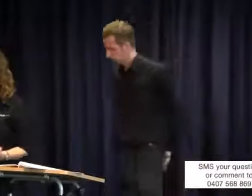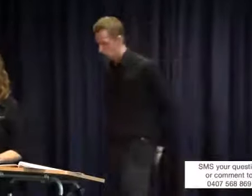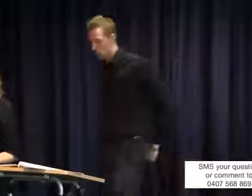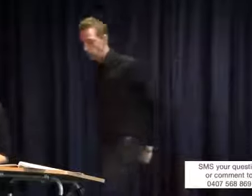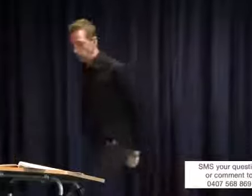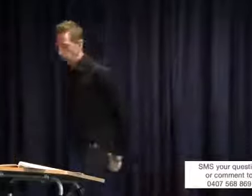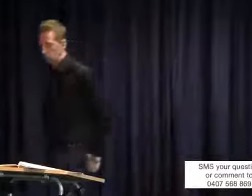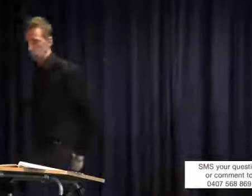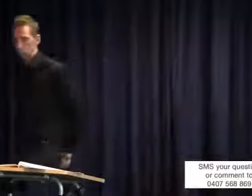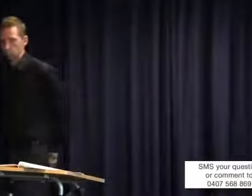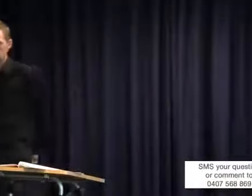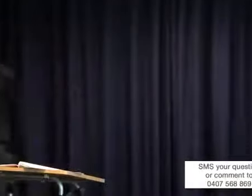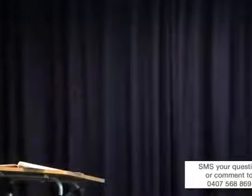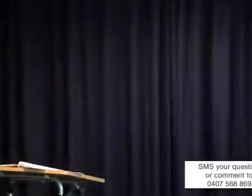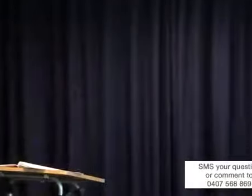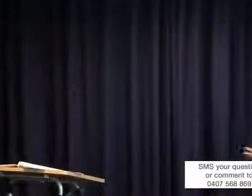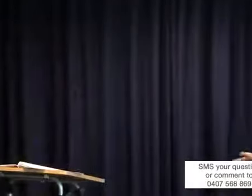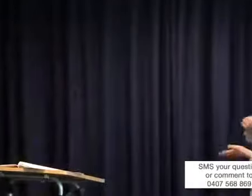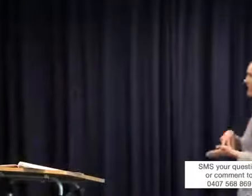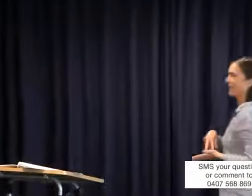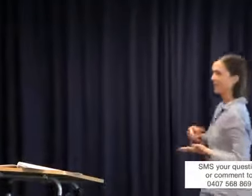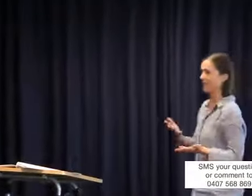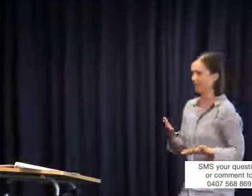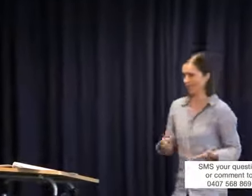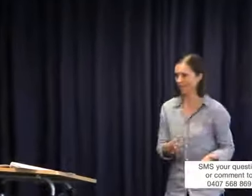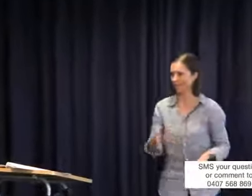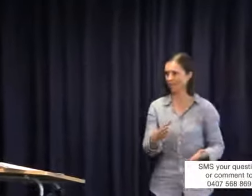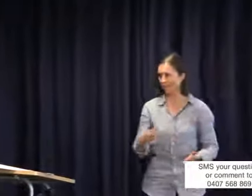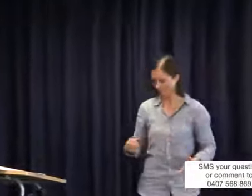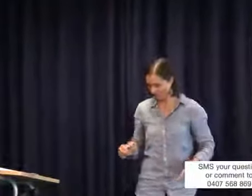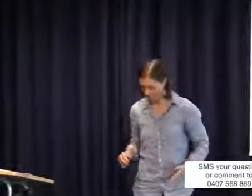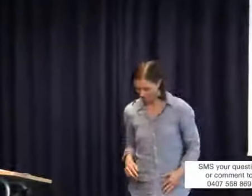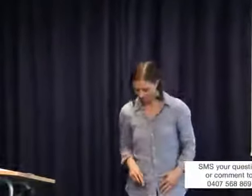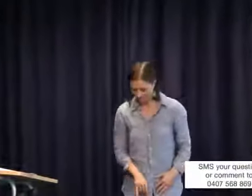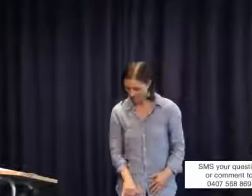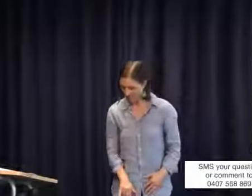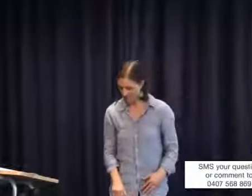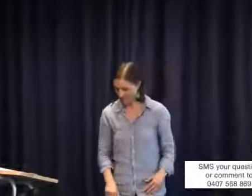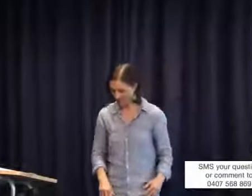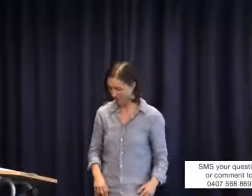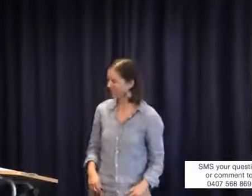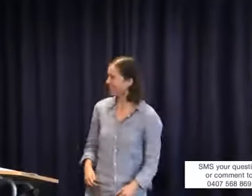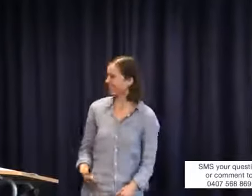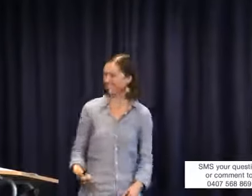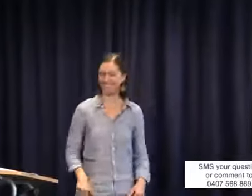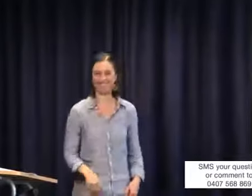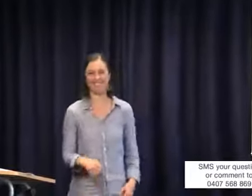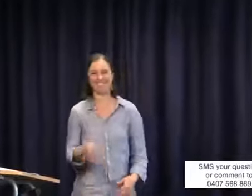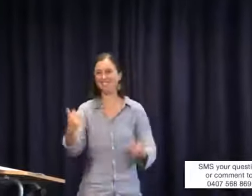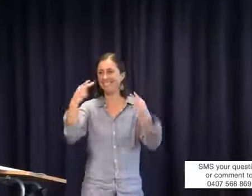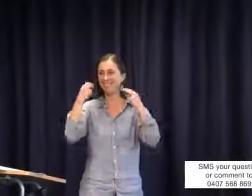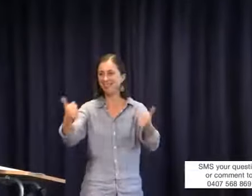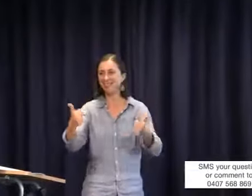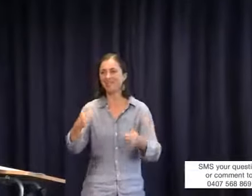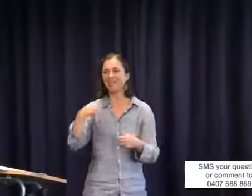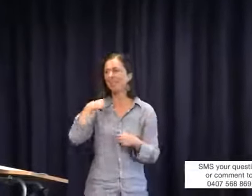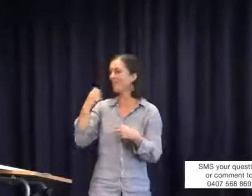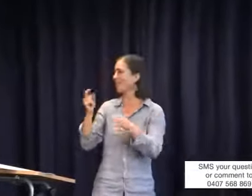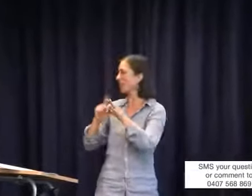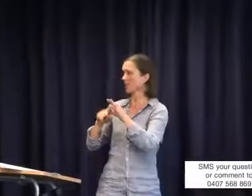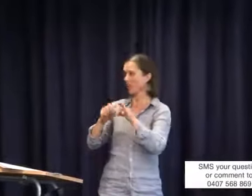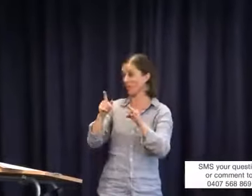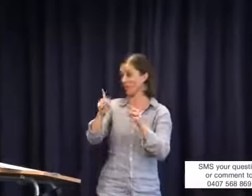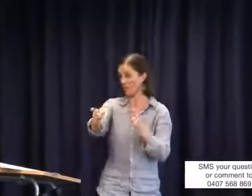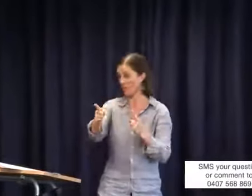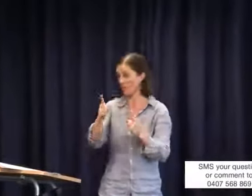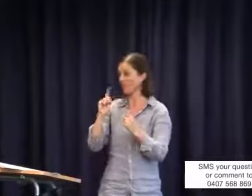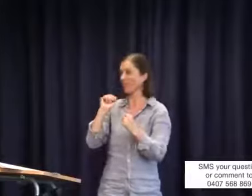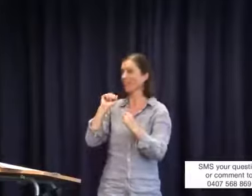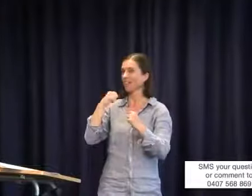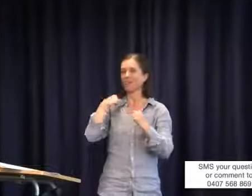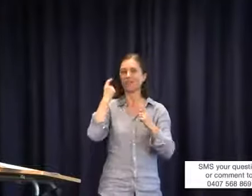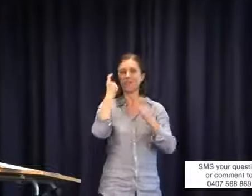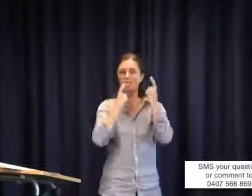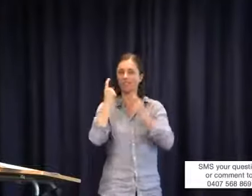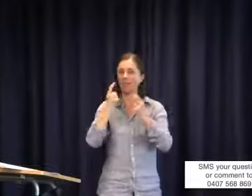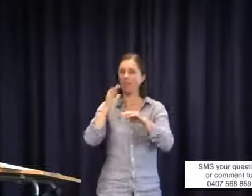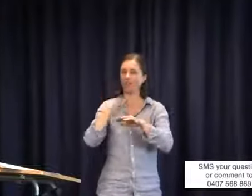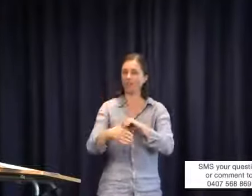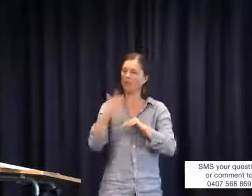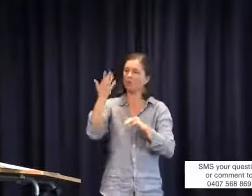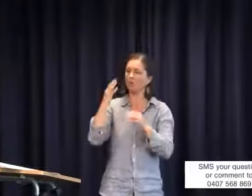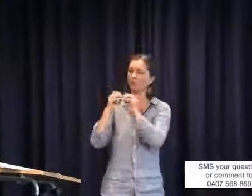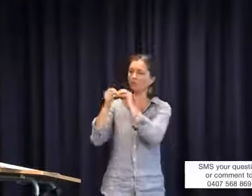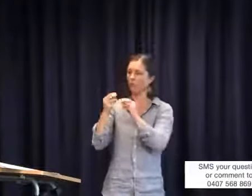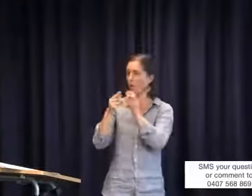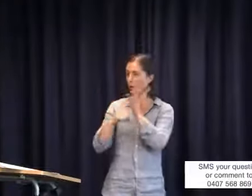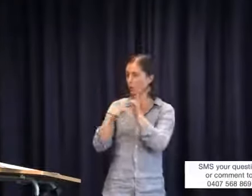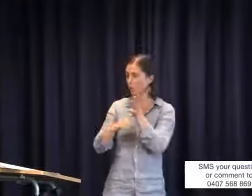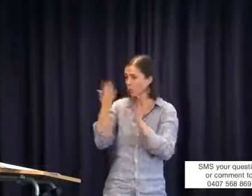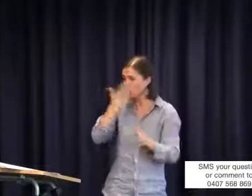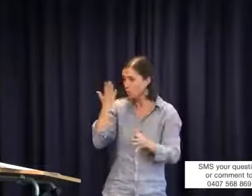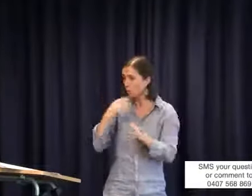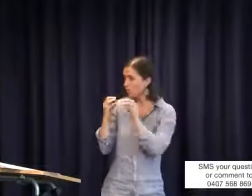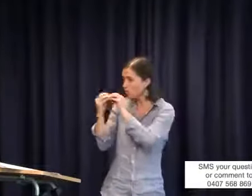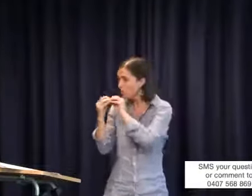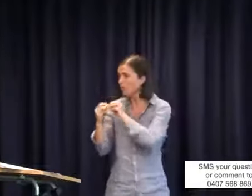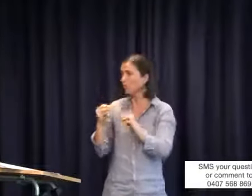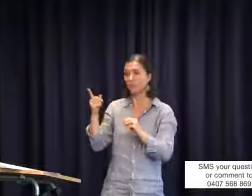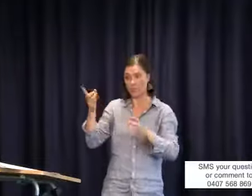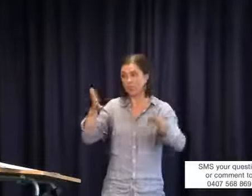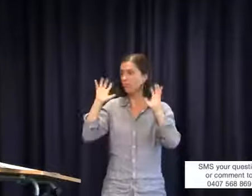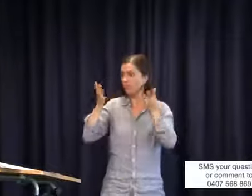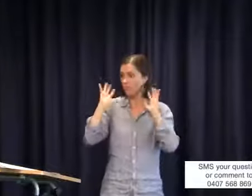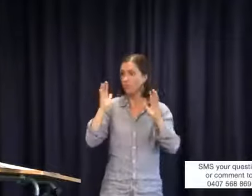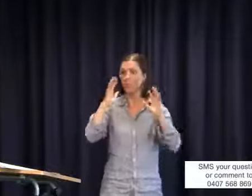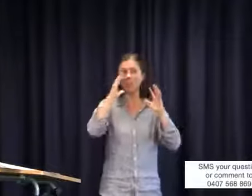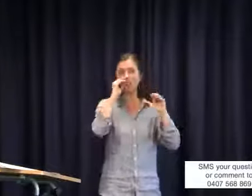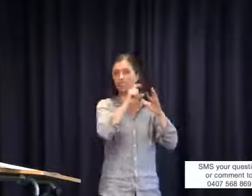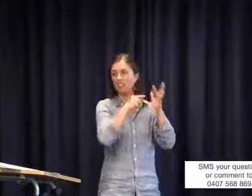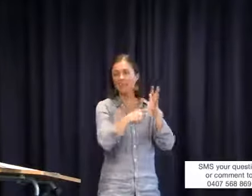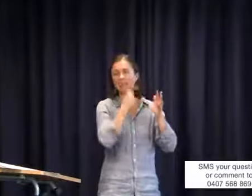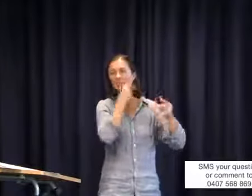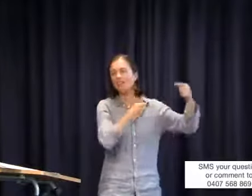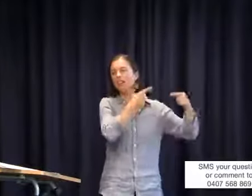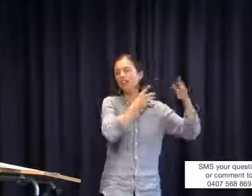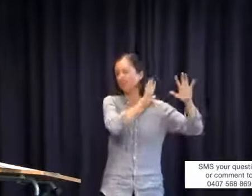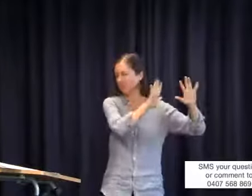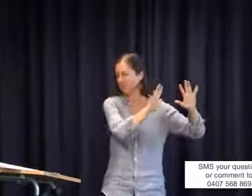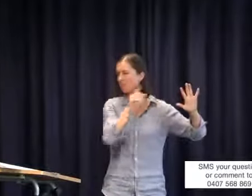Okay, I've got a question for you, Julie Judd. Just thinking about my negotiations with schools,